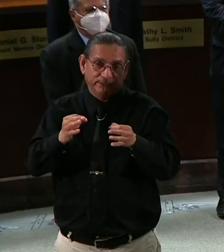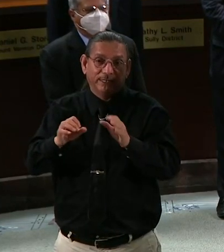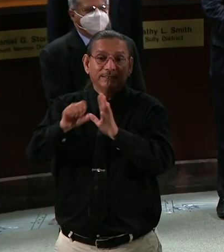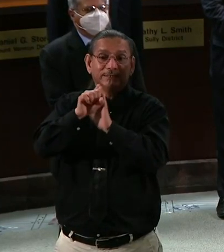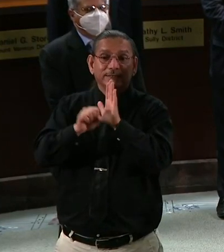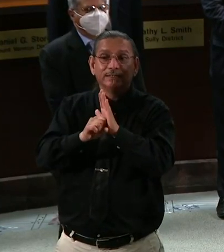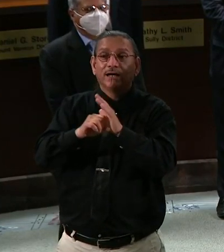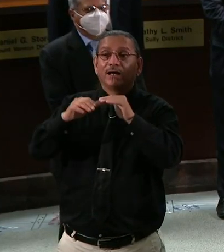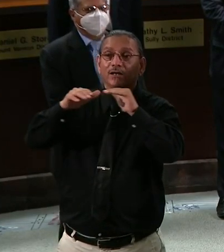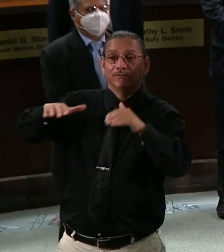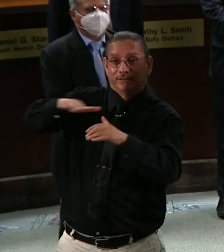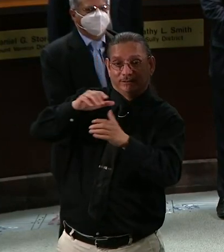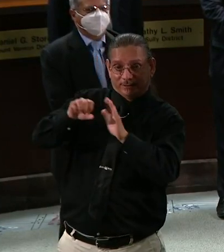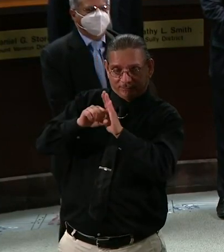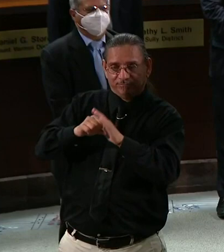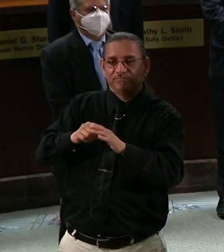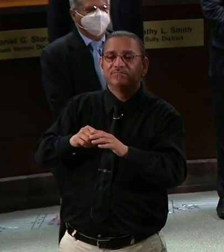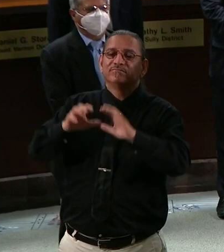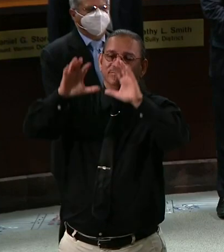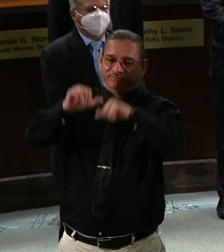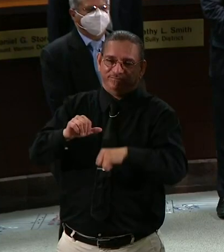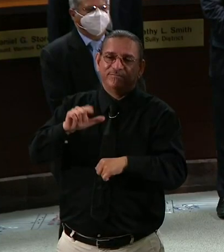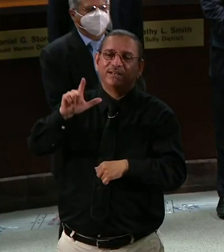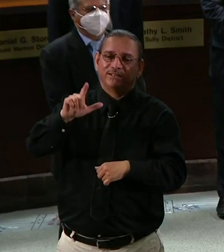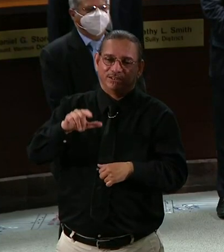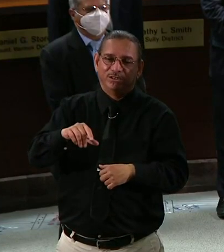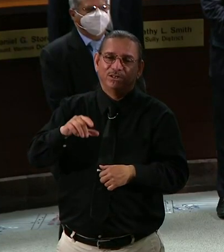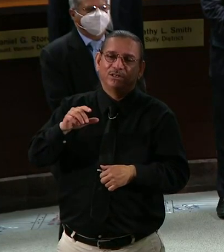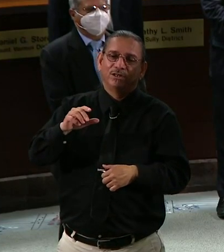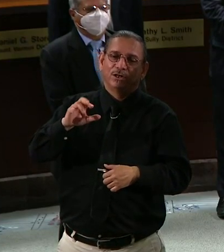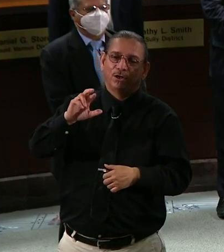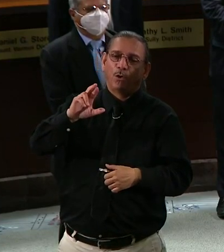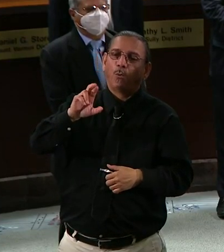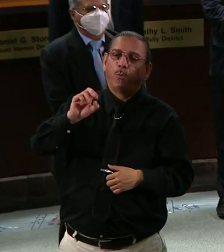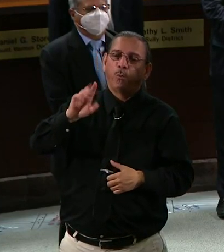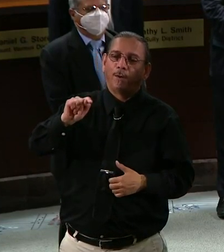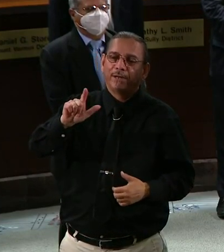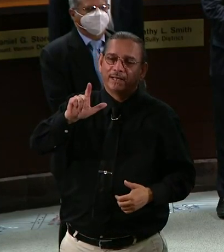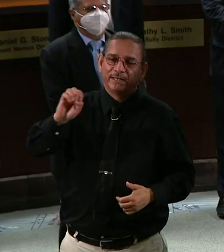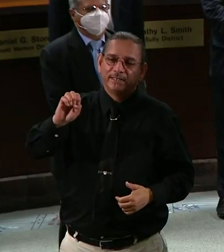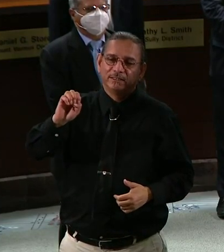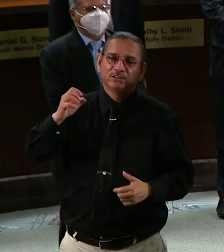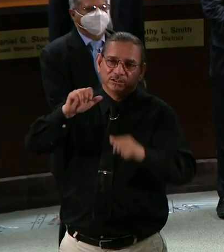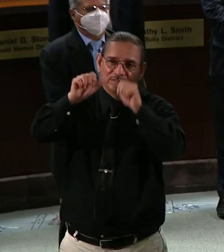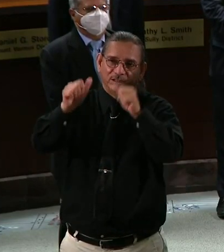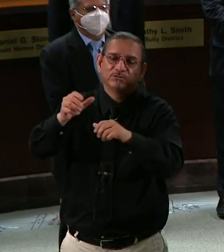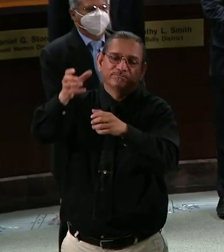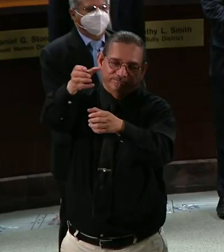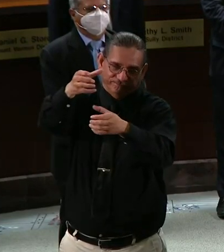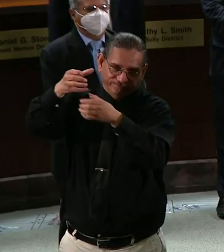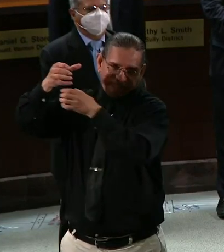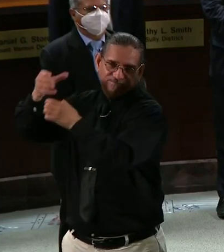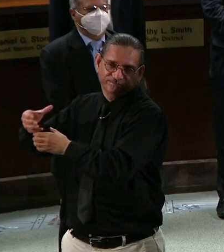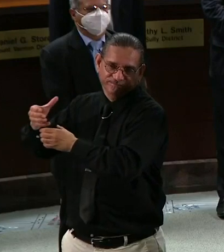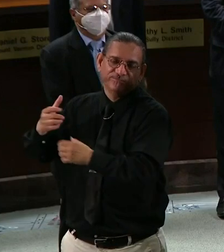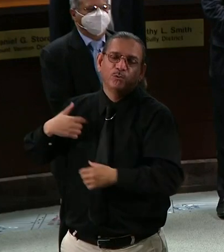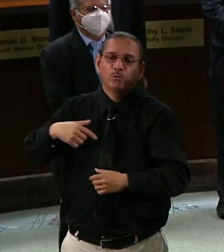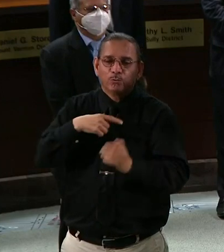HAD MADE THE DECISION AT THE STATE LEVEL TO TAKE DOWN THE